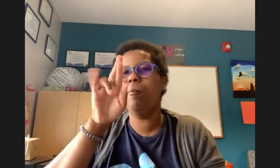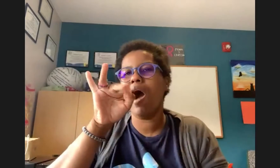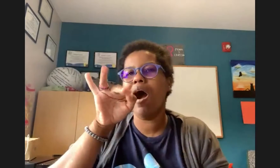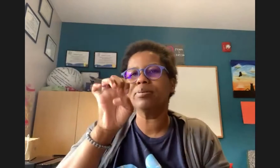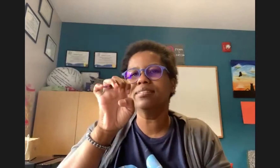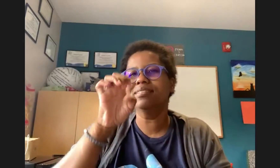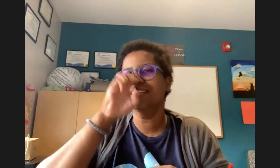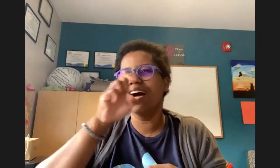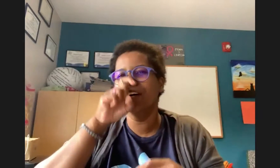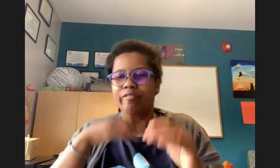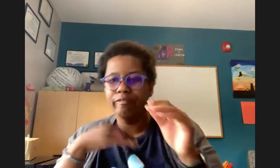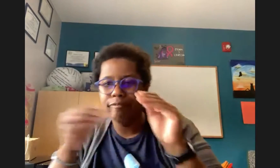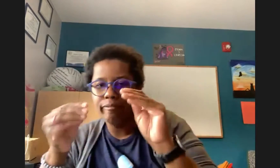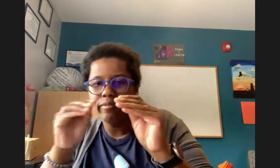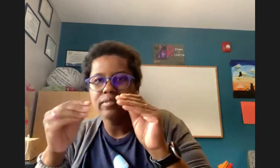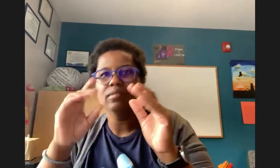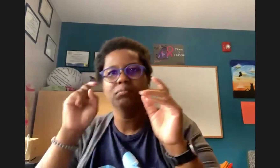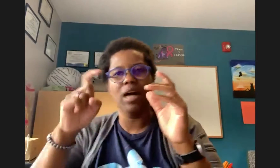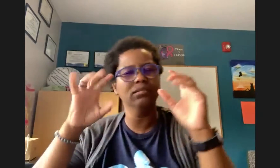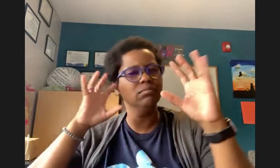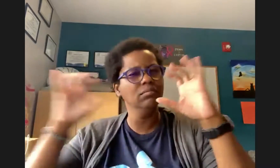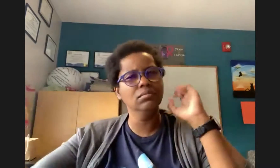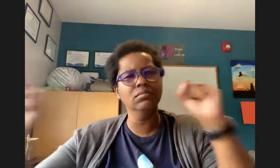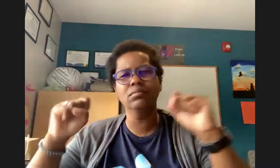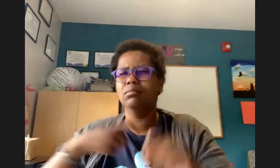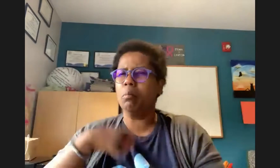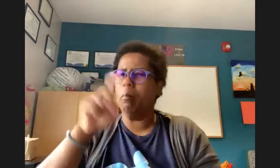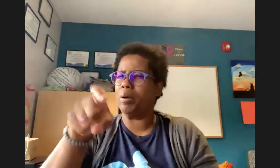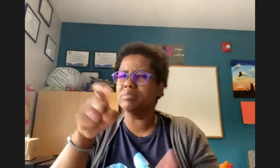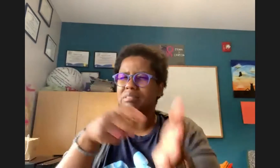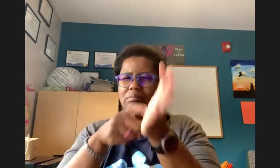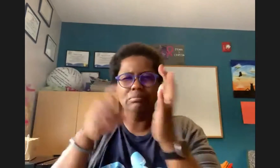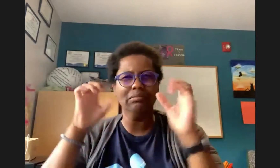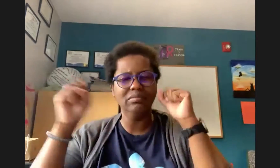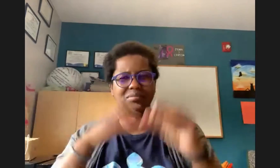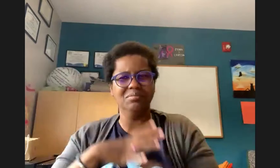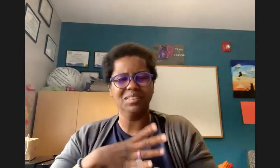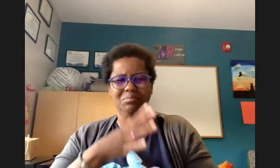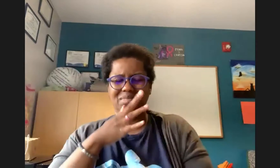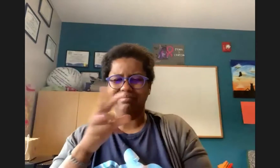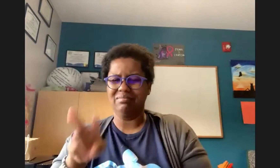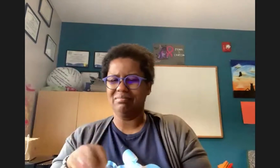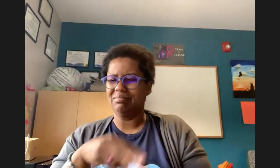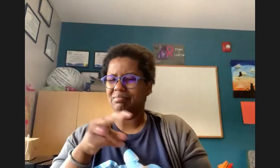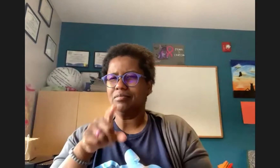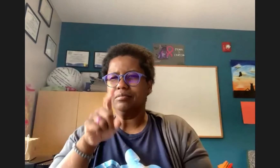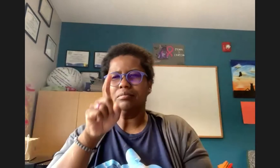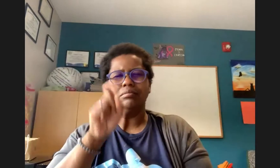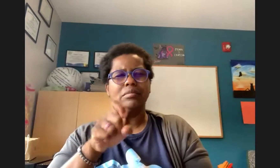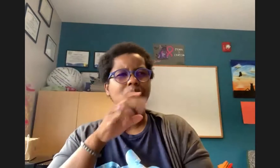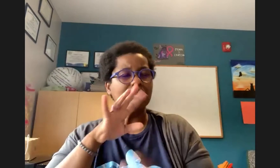Then I moved onto clothes for my Barbie dolls, but they had to be loud and bright colored clothing.